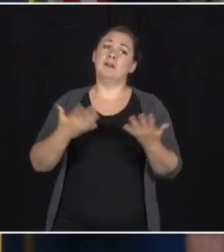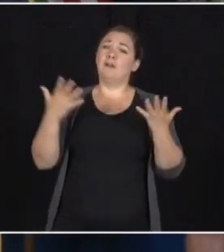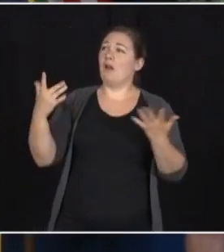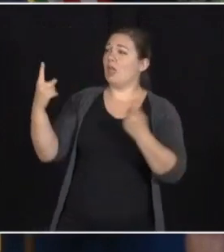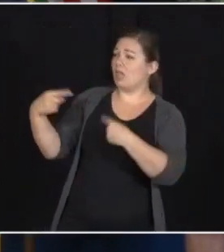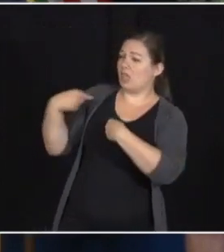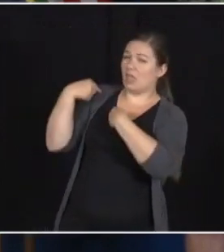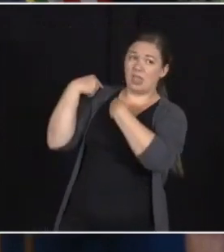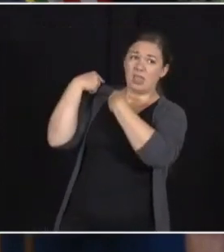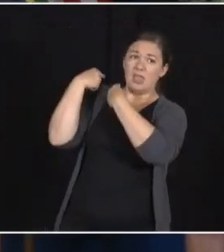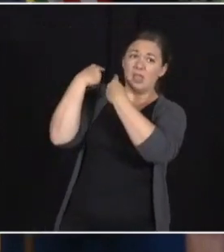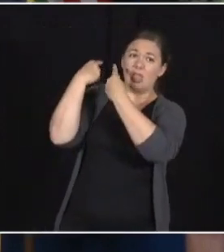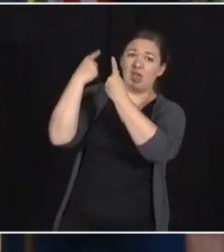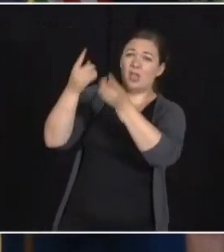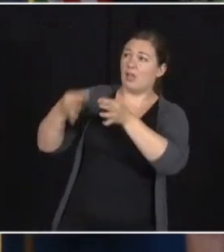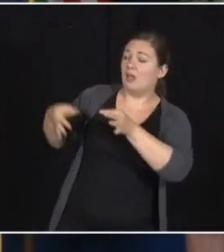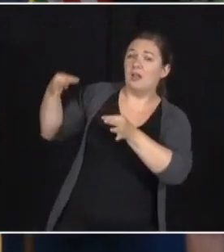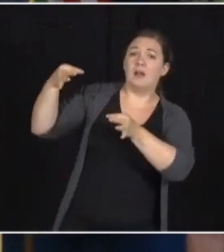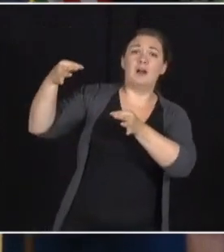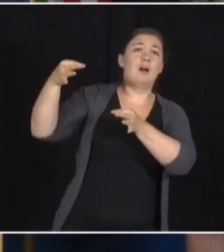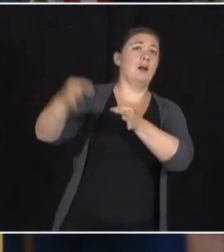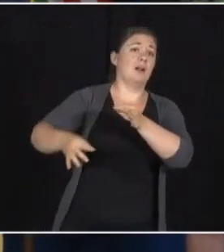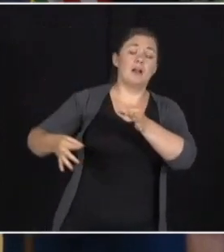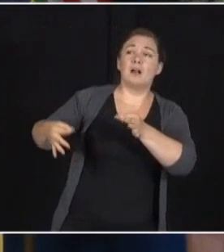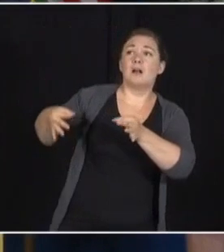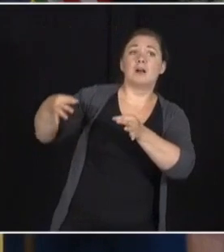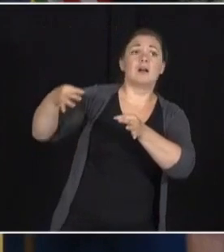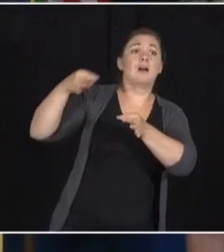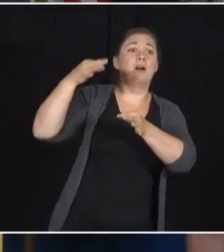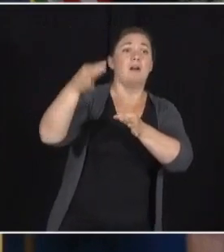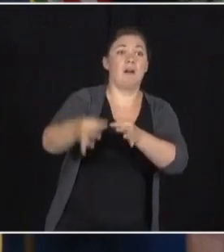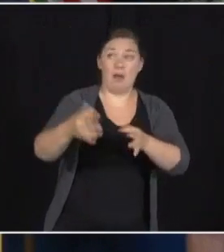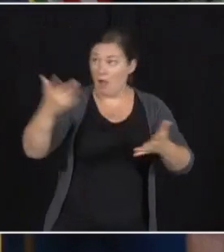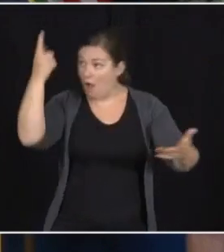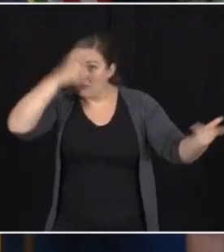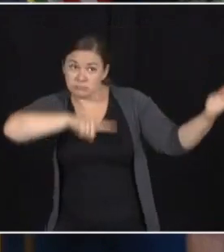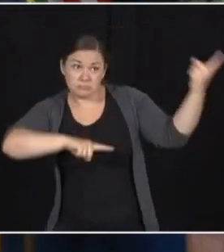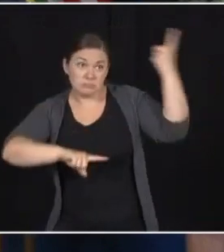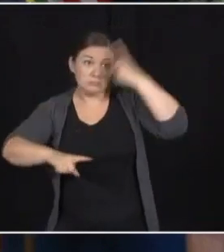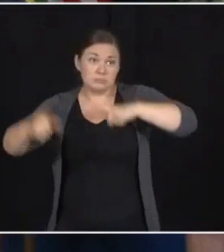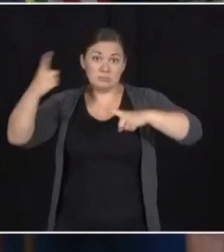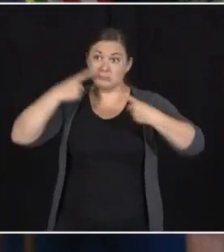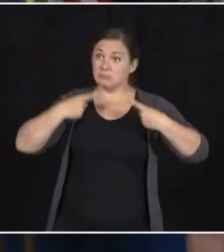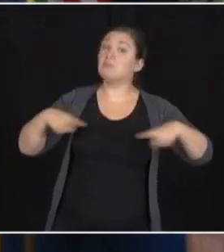You've been around for a long time and so have I. You've seen delay after delay. Now we have everyone on side.